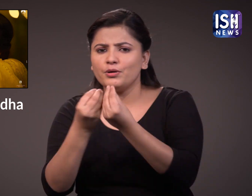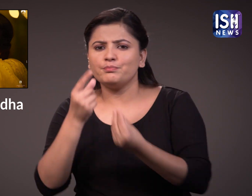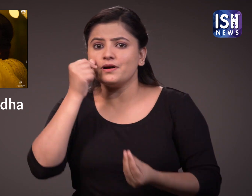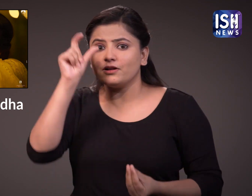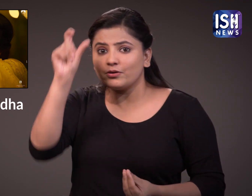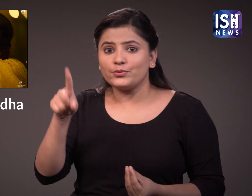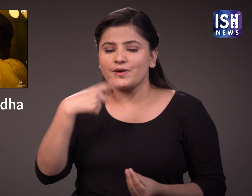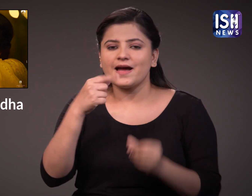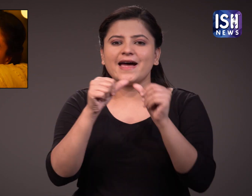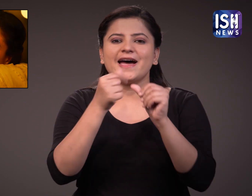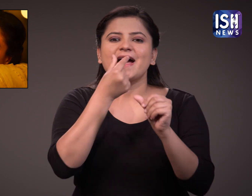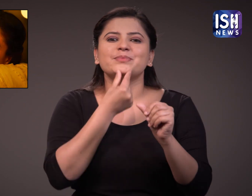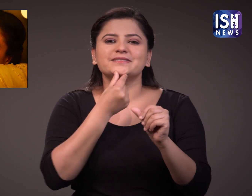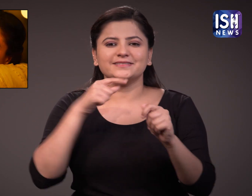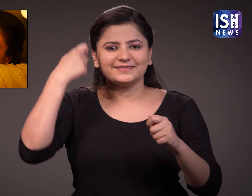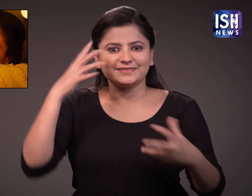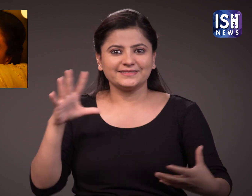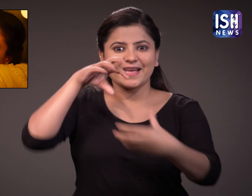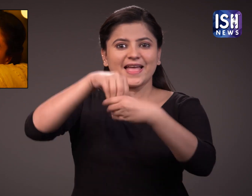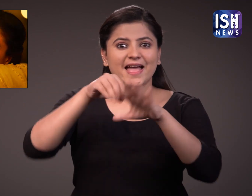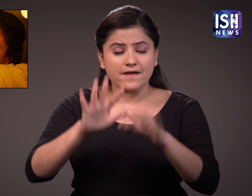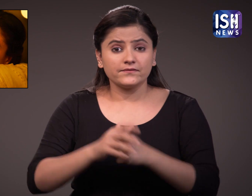co-starring Aamir Khan, while she was pregnant.